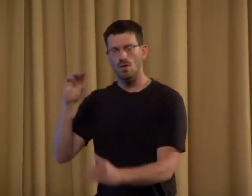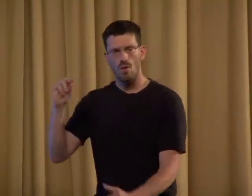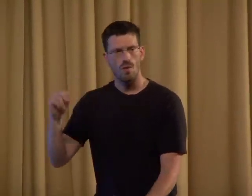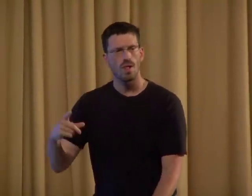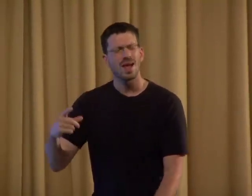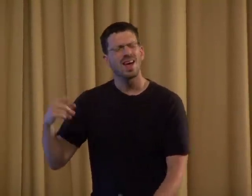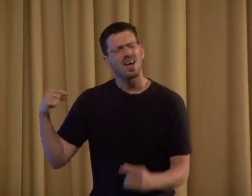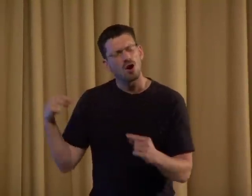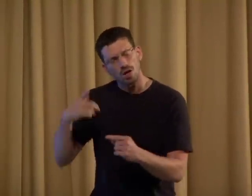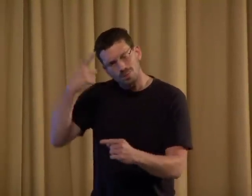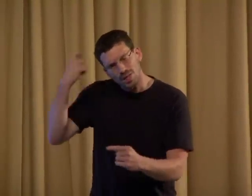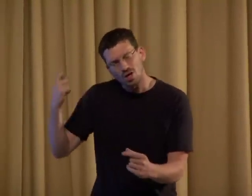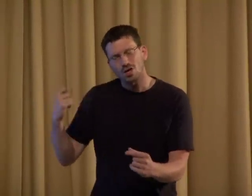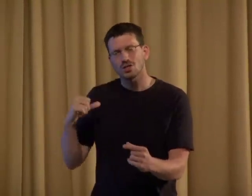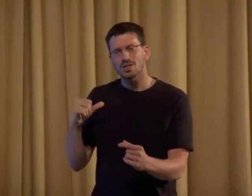It hurts because it misses that deep truth that inside on the most basic level every one of us is equal to God.